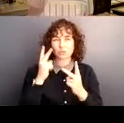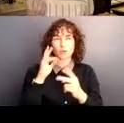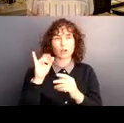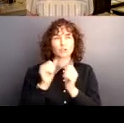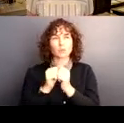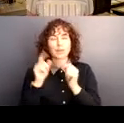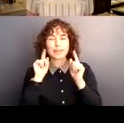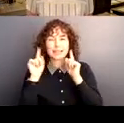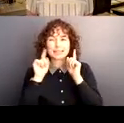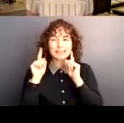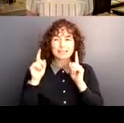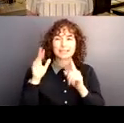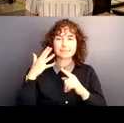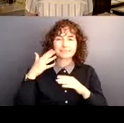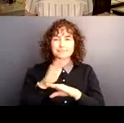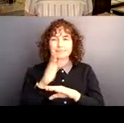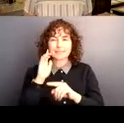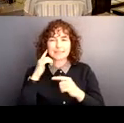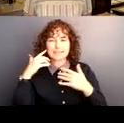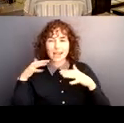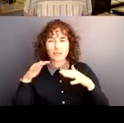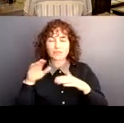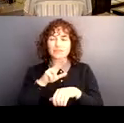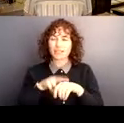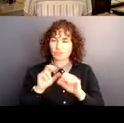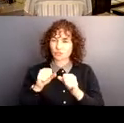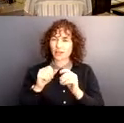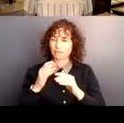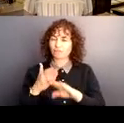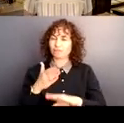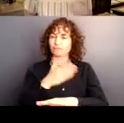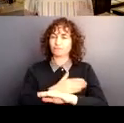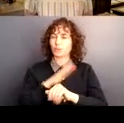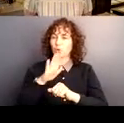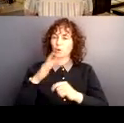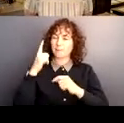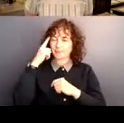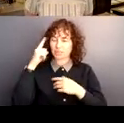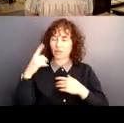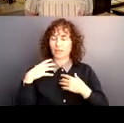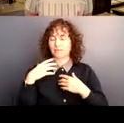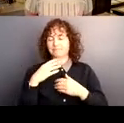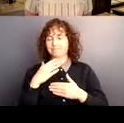of nature can promote mental wellbeing and relaxation. One study revealed that this kind of exposure